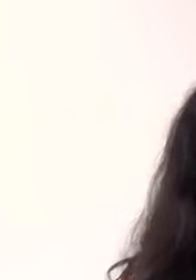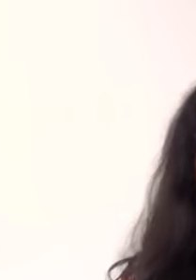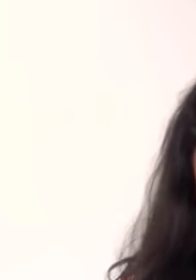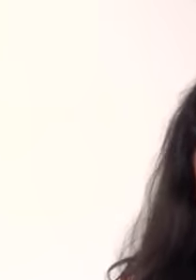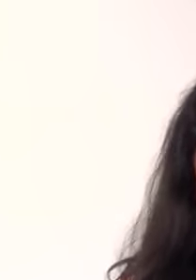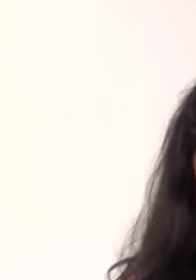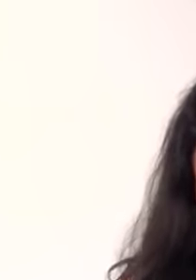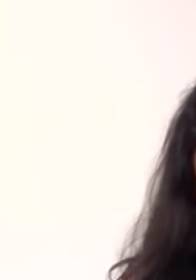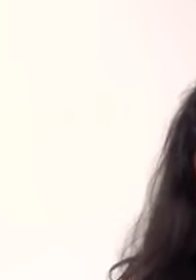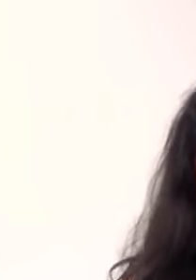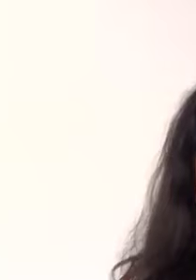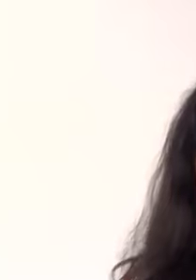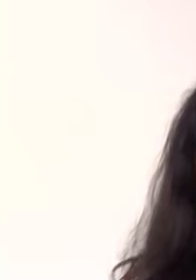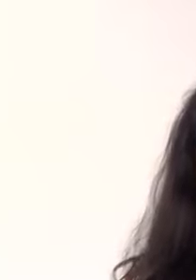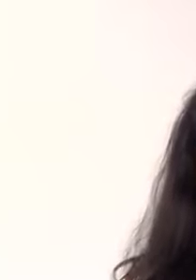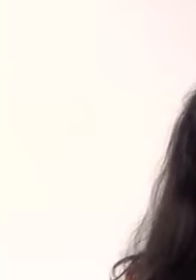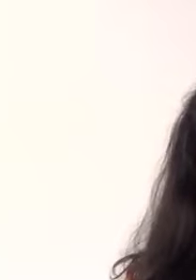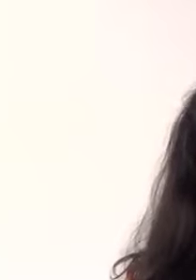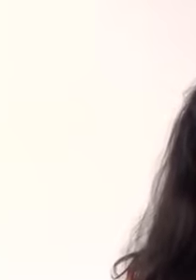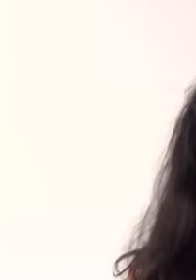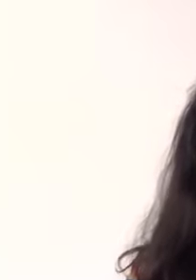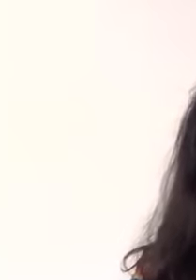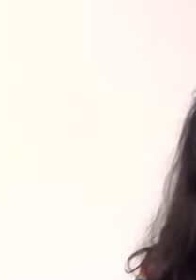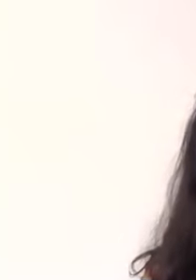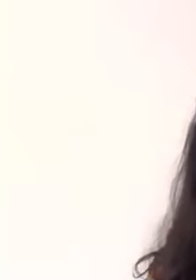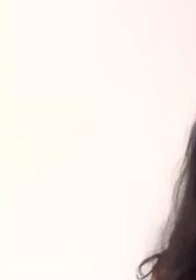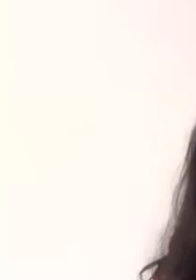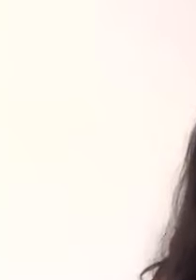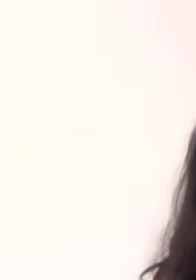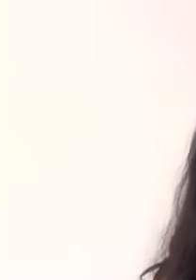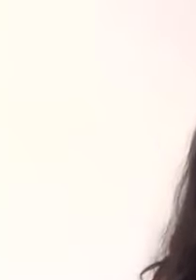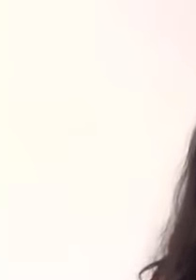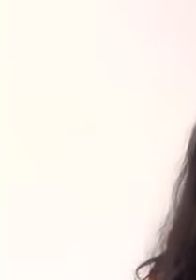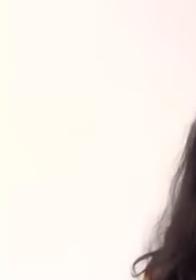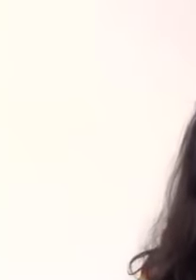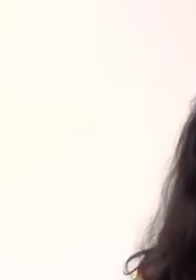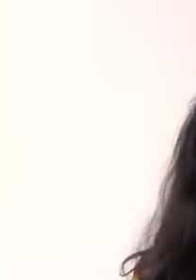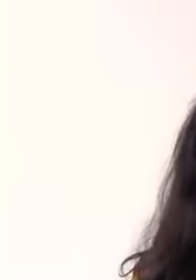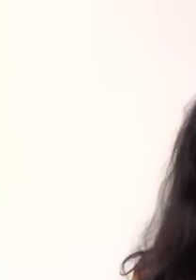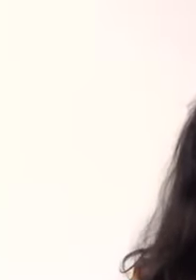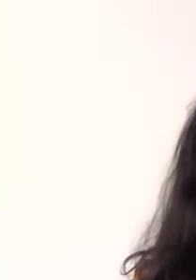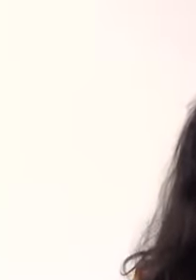Welcome everybody. In this time of the Covid pandemic still